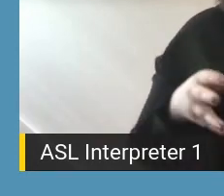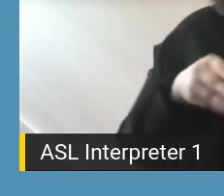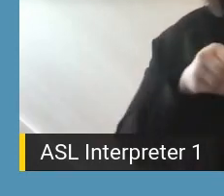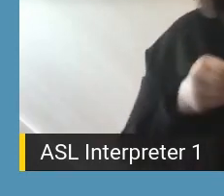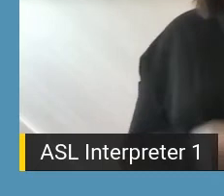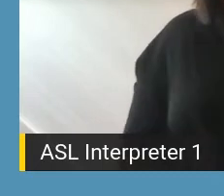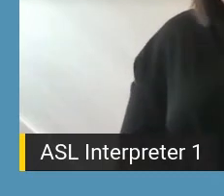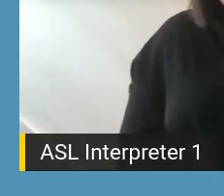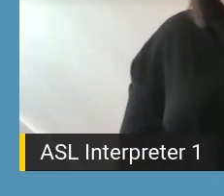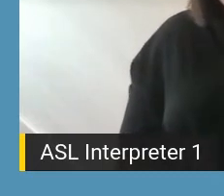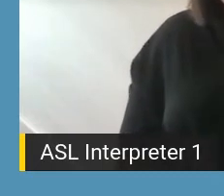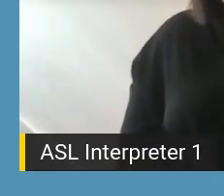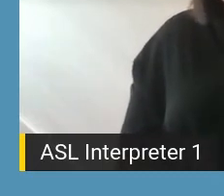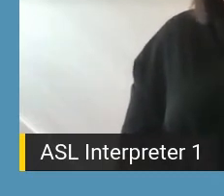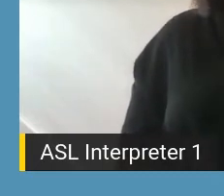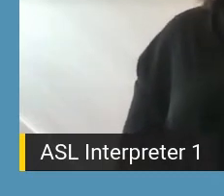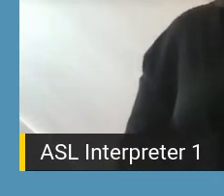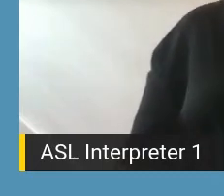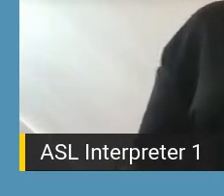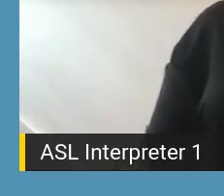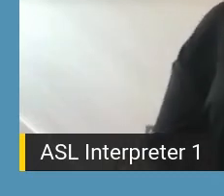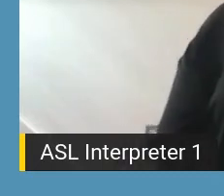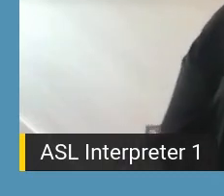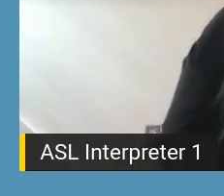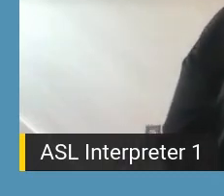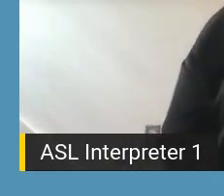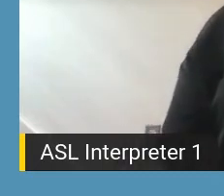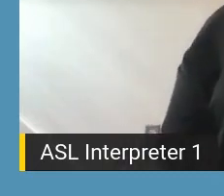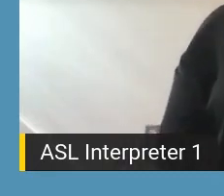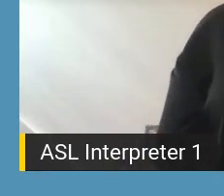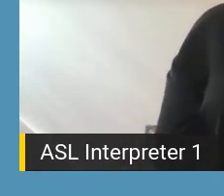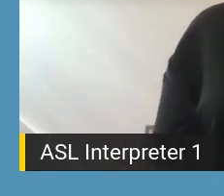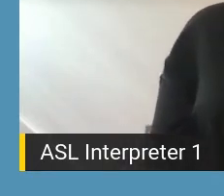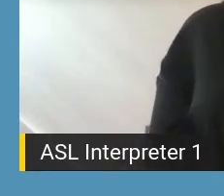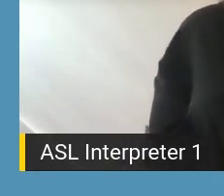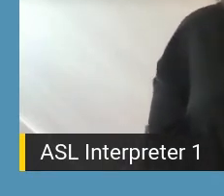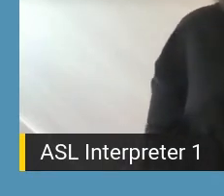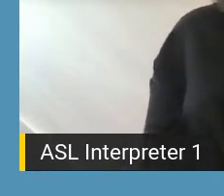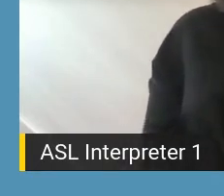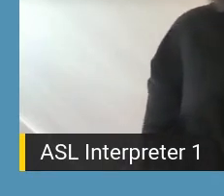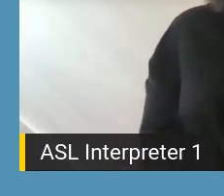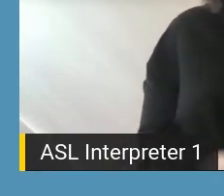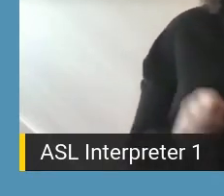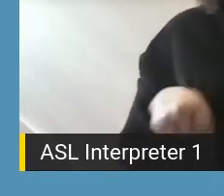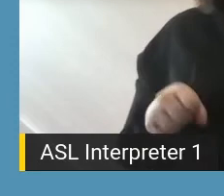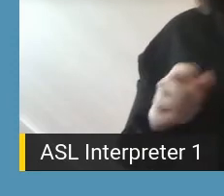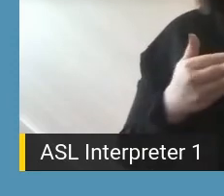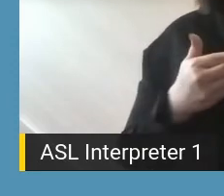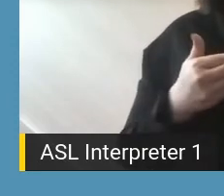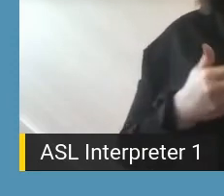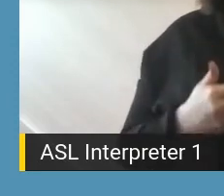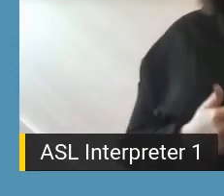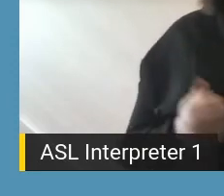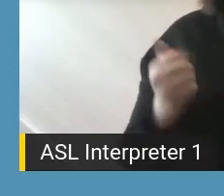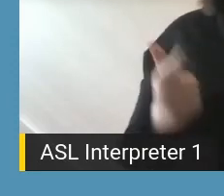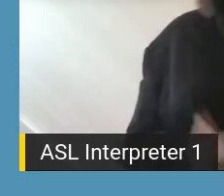knows, that kind of thing? Can you do a global replace? Take out all ums and it removes all ums?